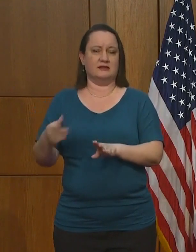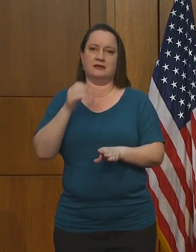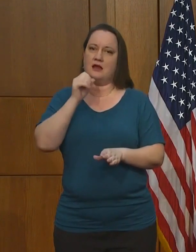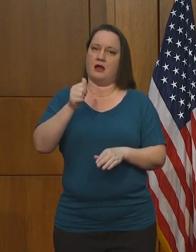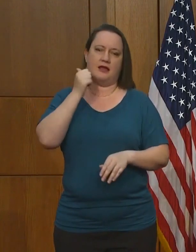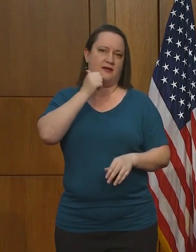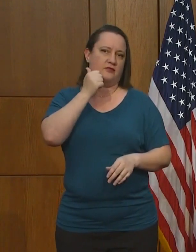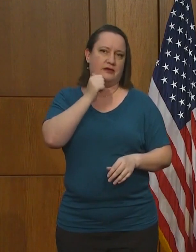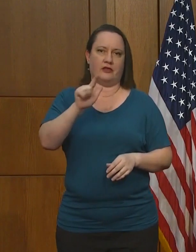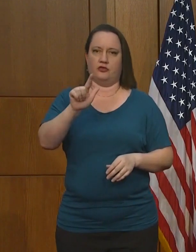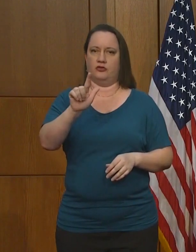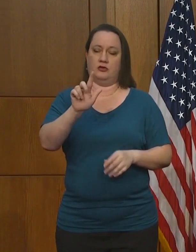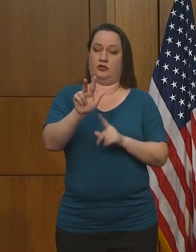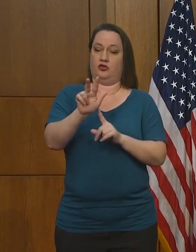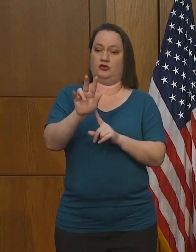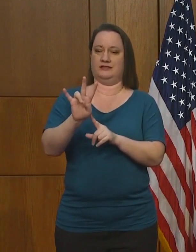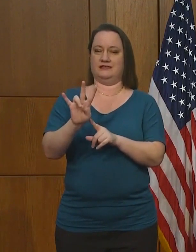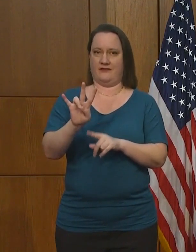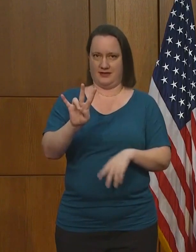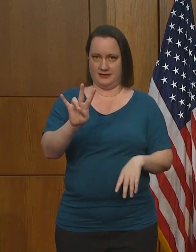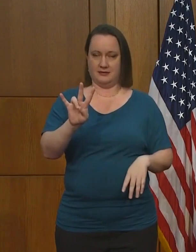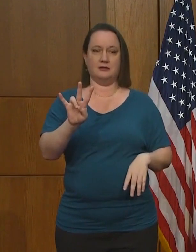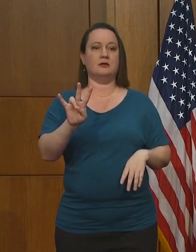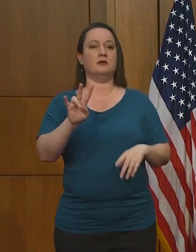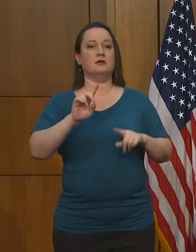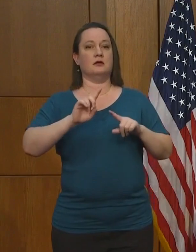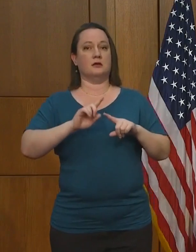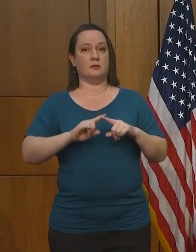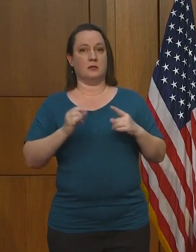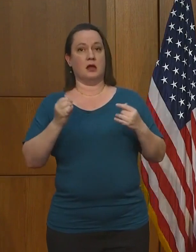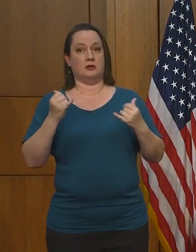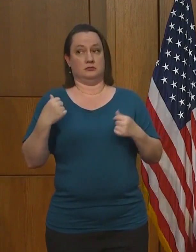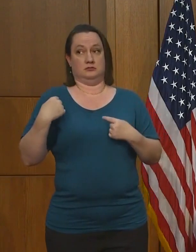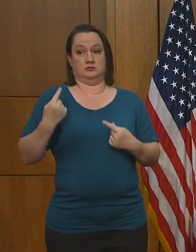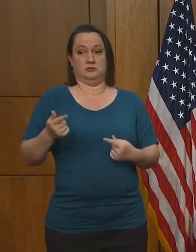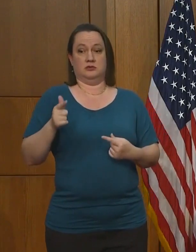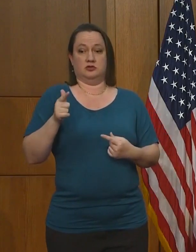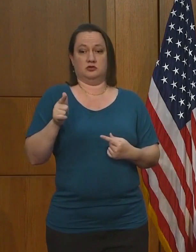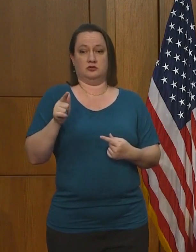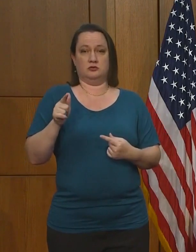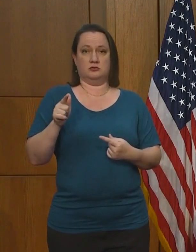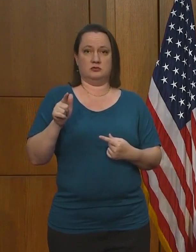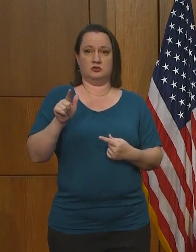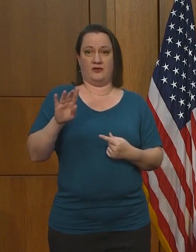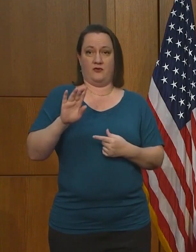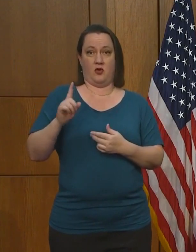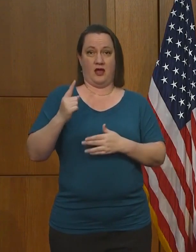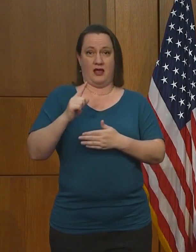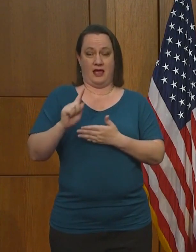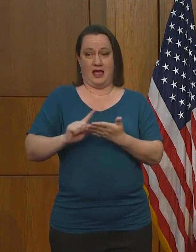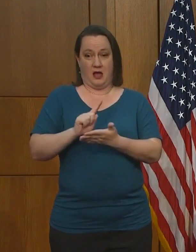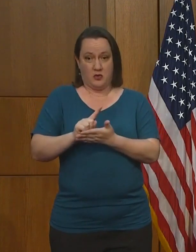EVERY DAY HAS BEEN THIRTY SEVEN BUT CERTAINLY. THE FACT THAT WE HAVE THIRTY SEVEN ADDITIONAL